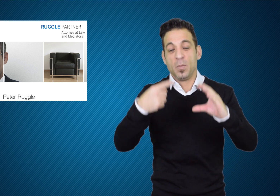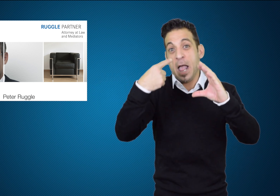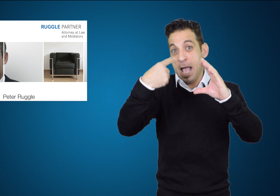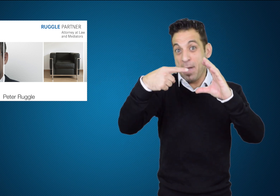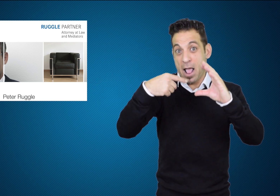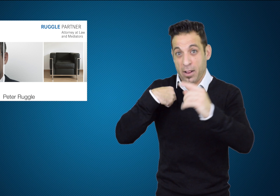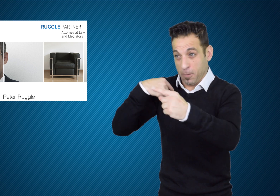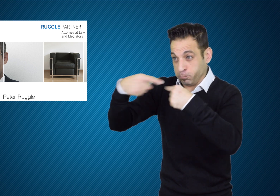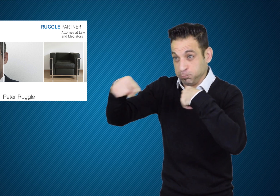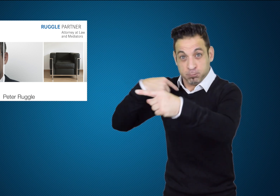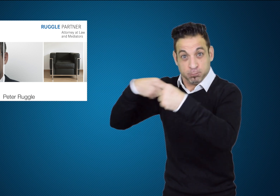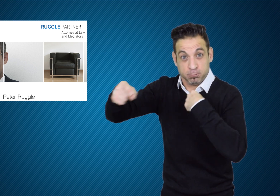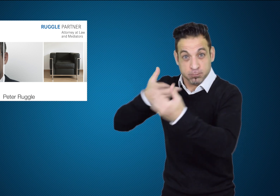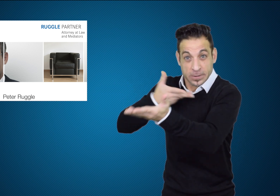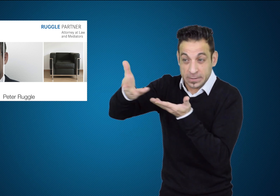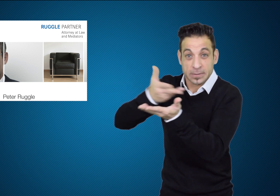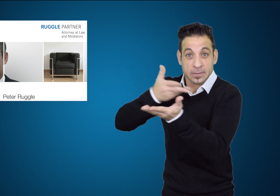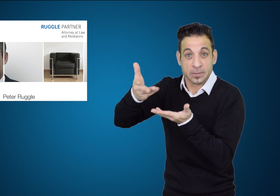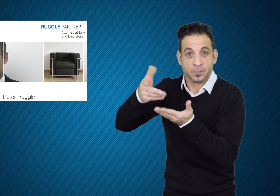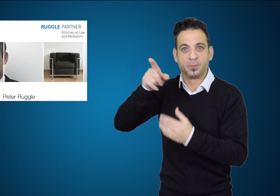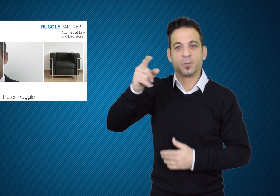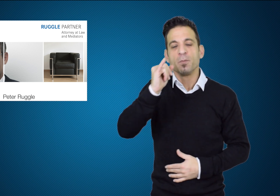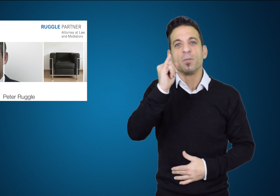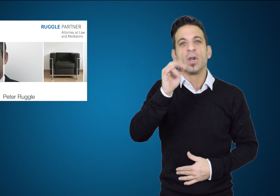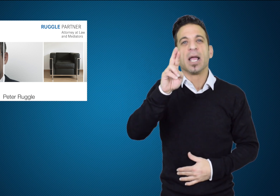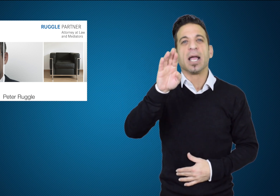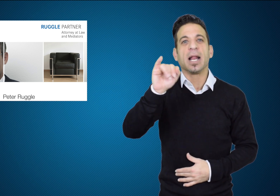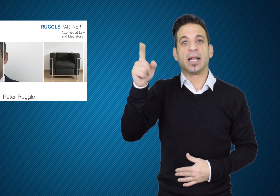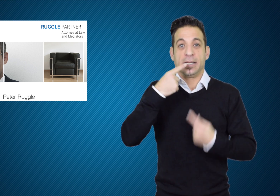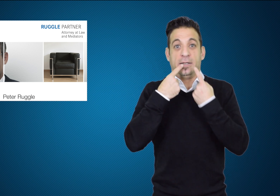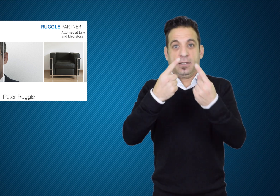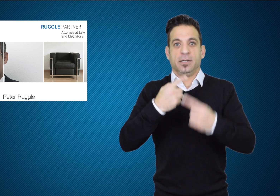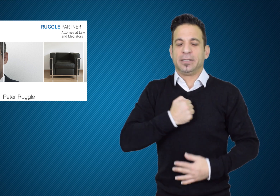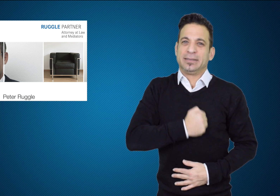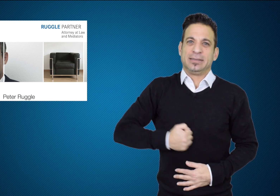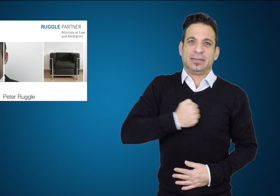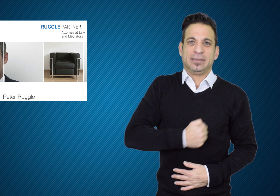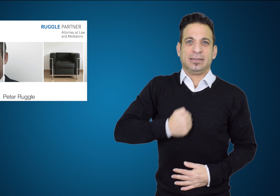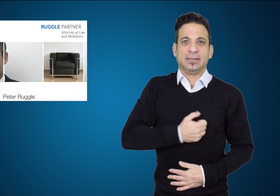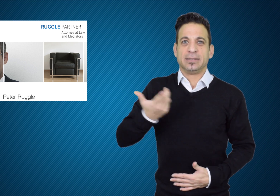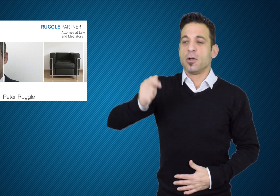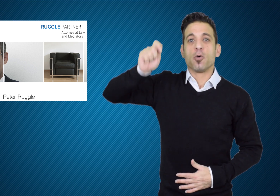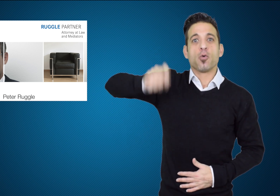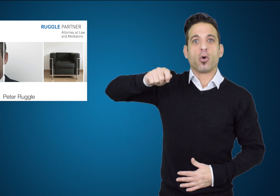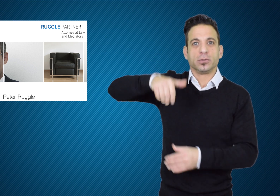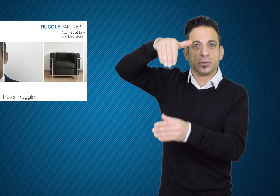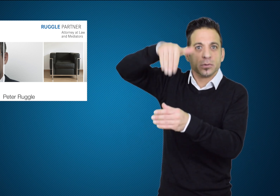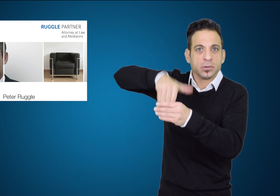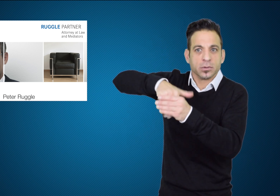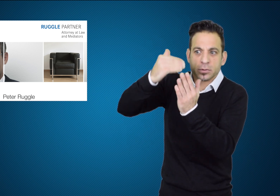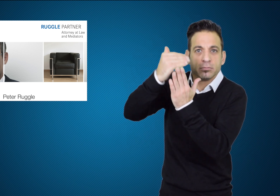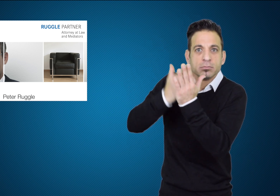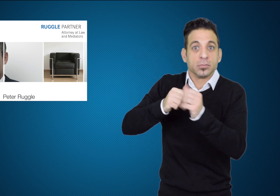In subsequent emails, Irena apologised stating the court filing